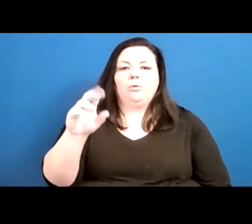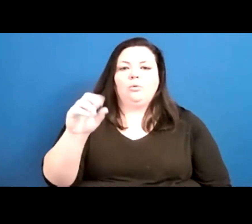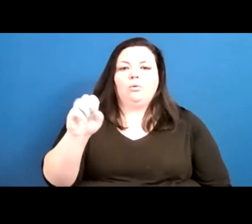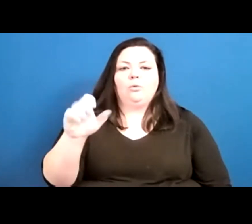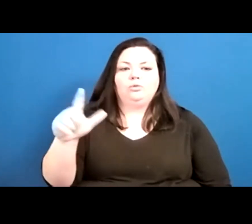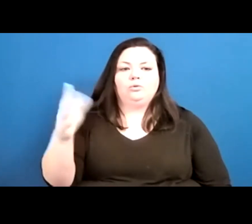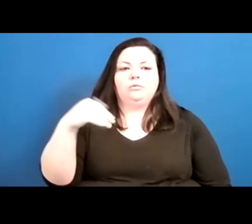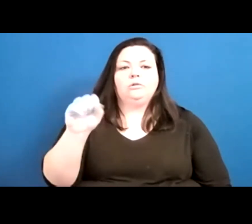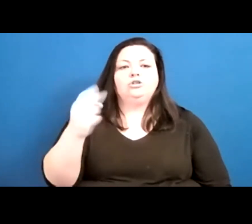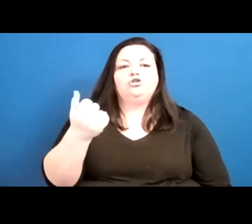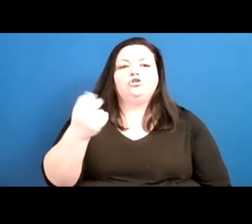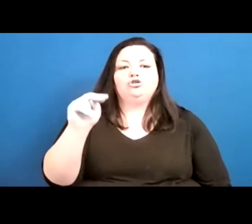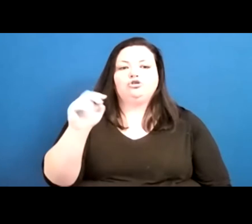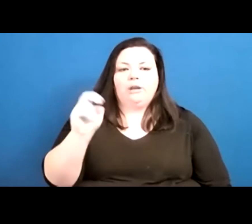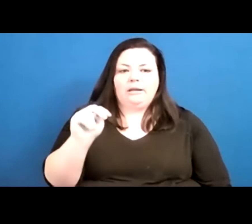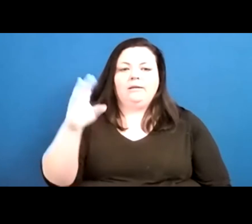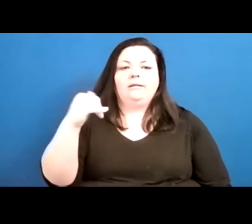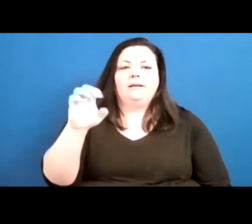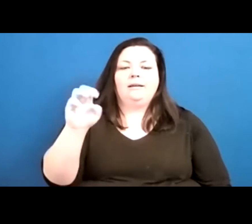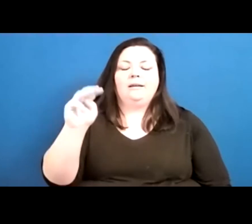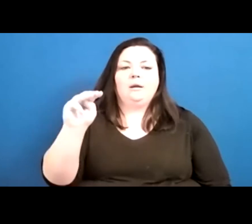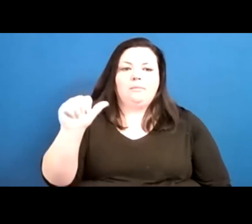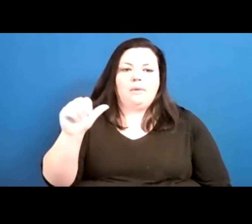Rodriguez, uh, Lorna Dee Cervantes, read by Cobris